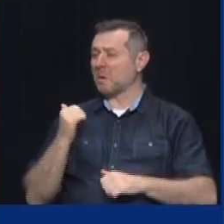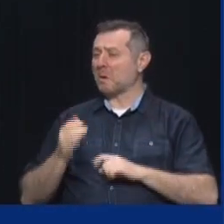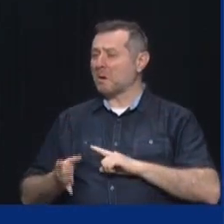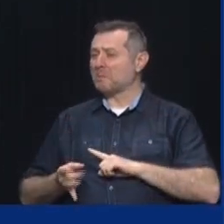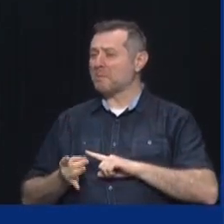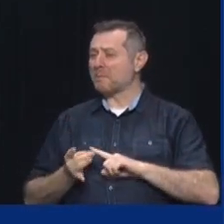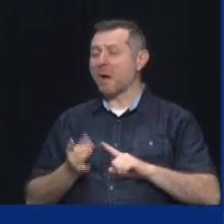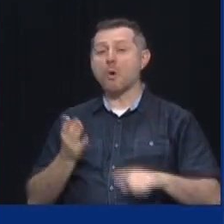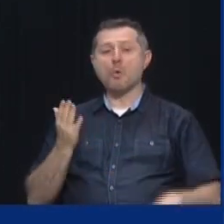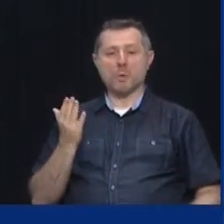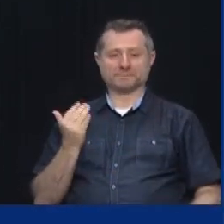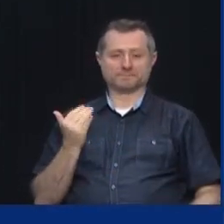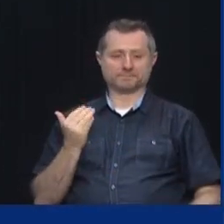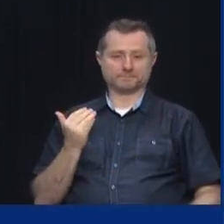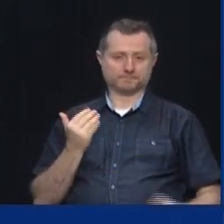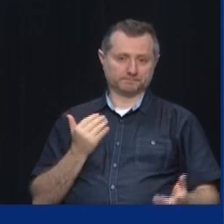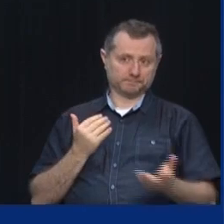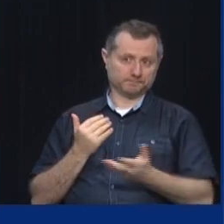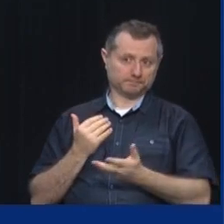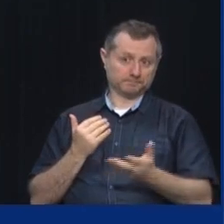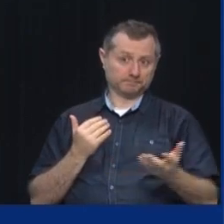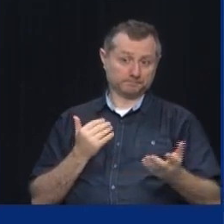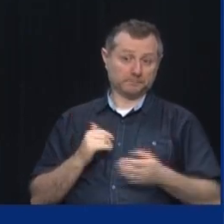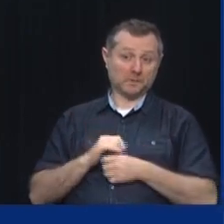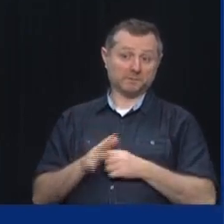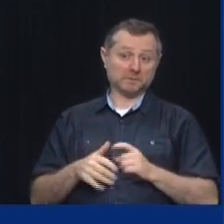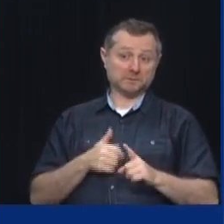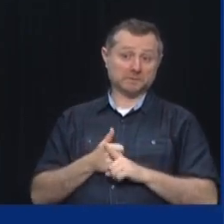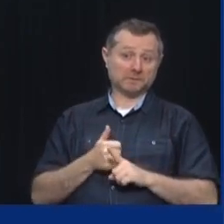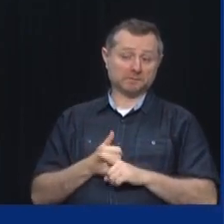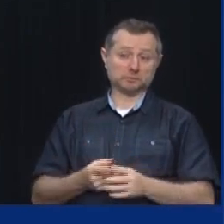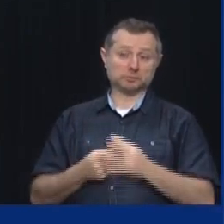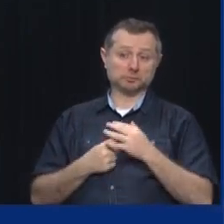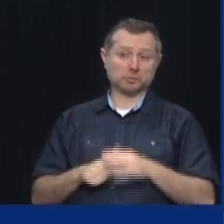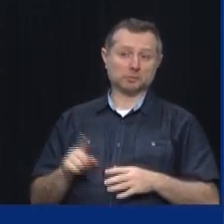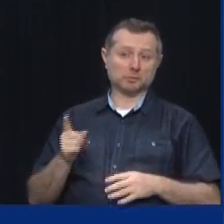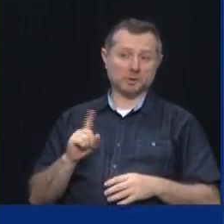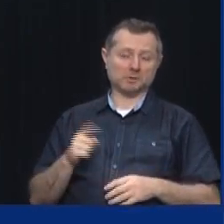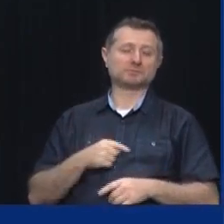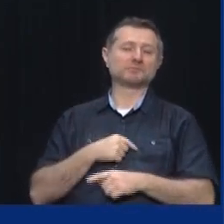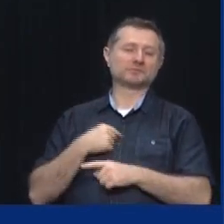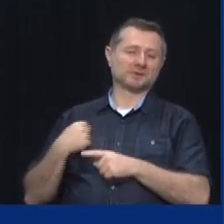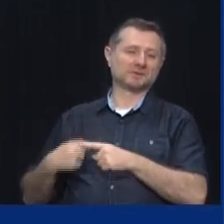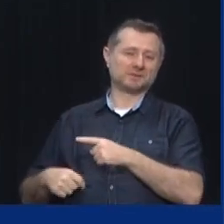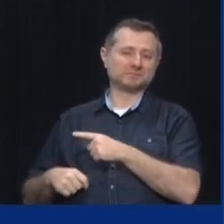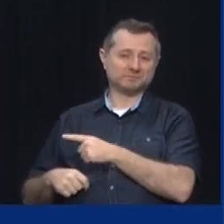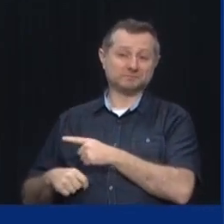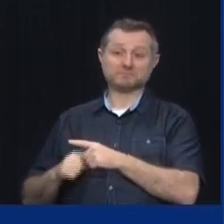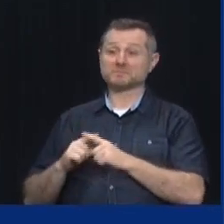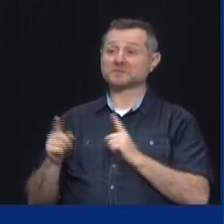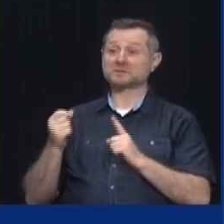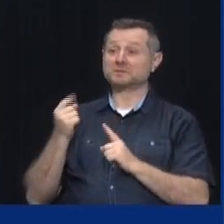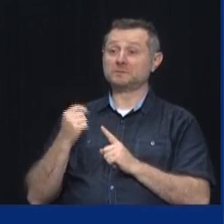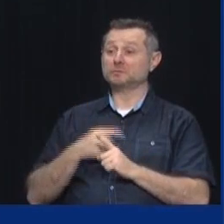IF NOT ON THE GLOBE. WE HAD THE HIGHEST RATE OF WHY?